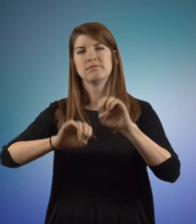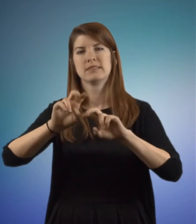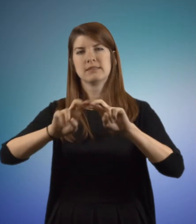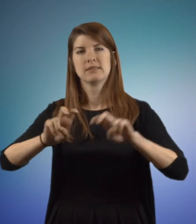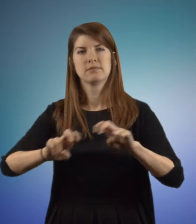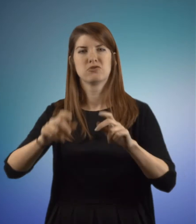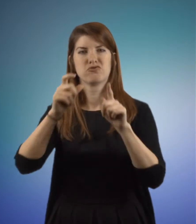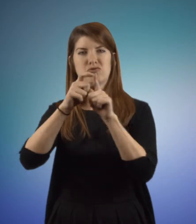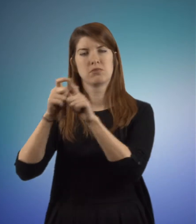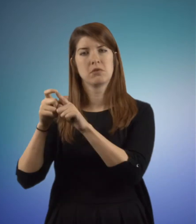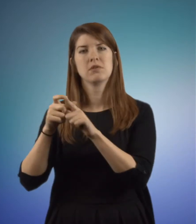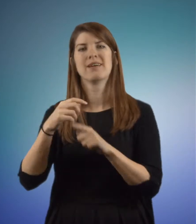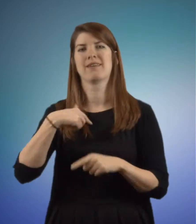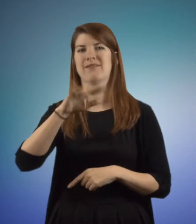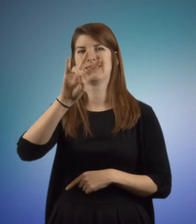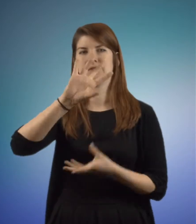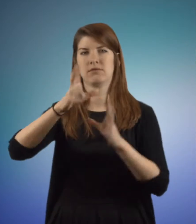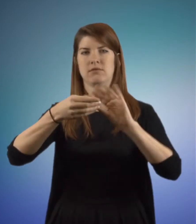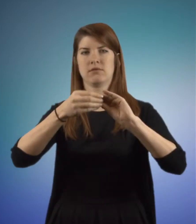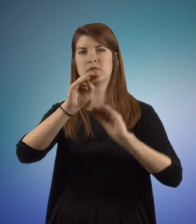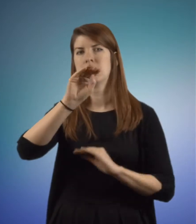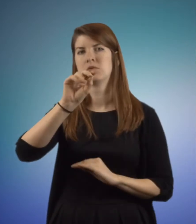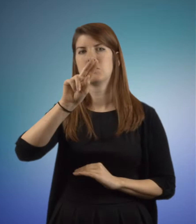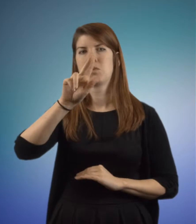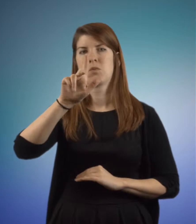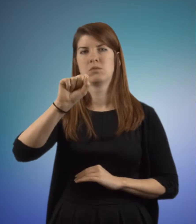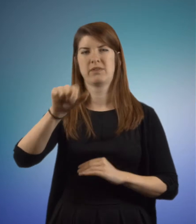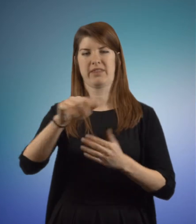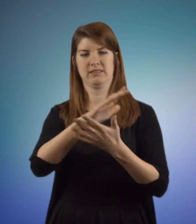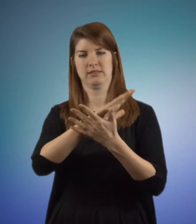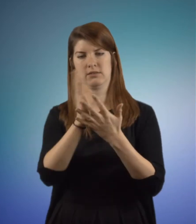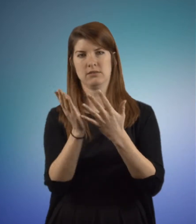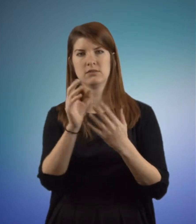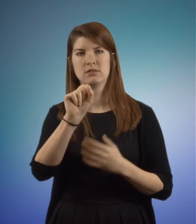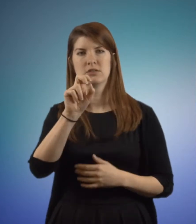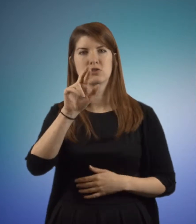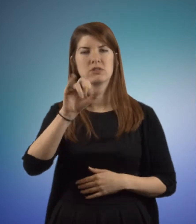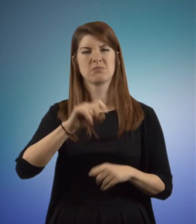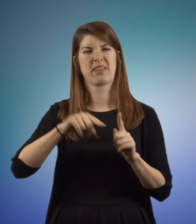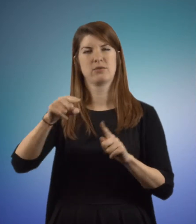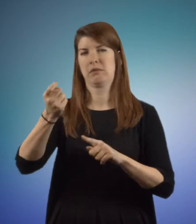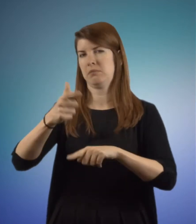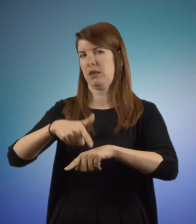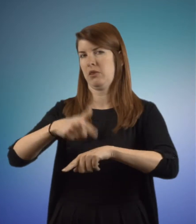There are 7 modules in this whole series. But this module is going to be a little bit longer, so, bear with me,